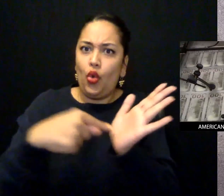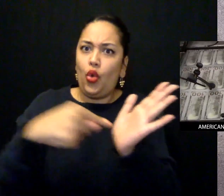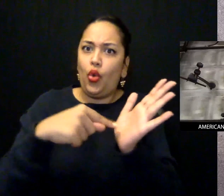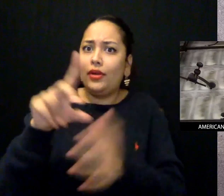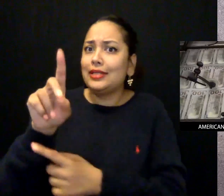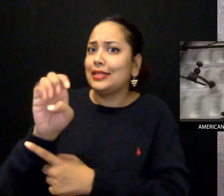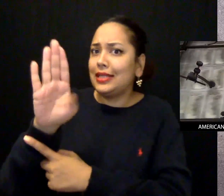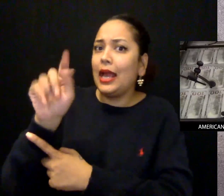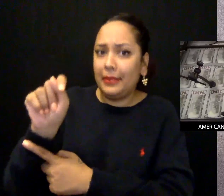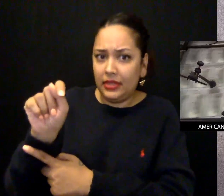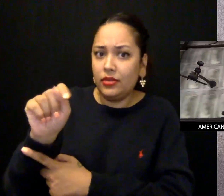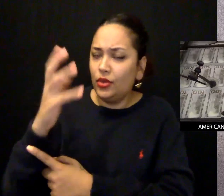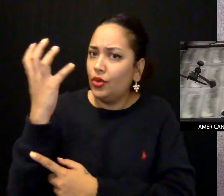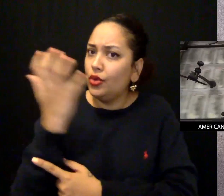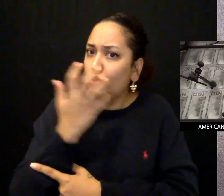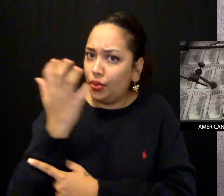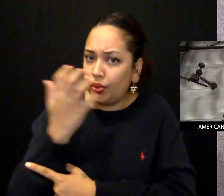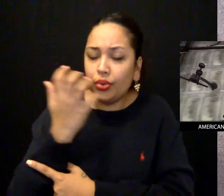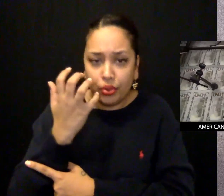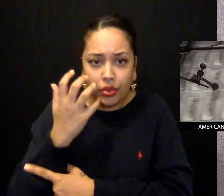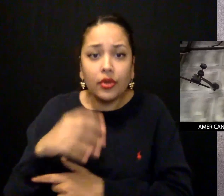another thing that is surging is debt